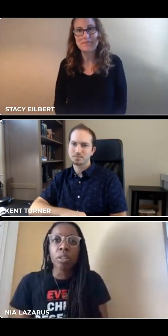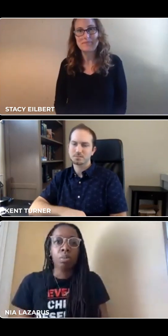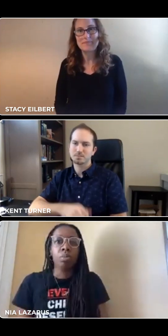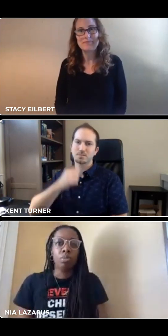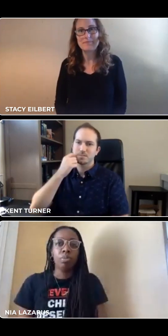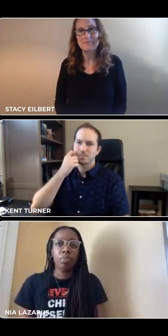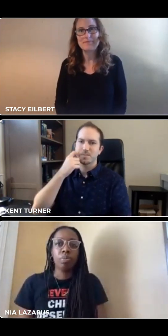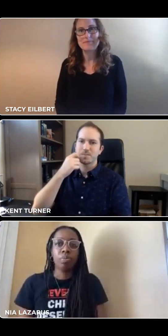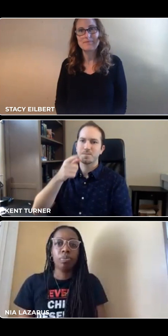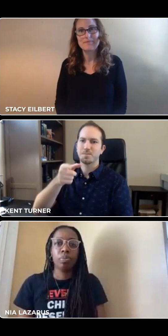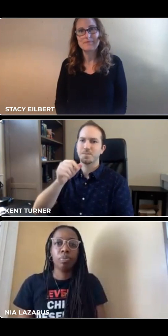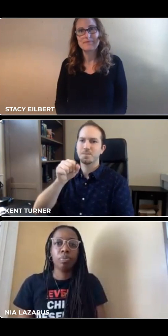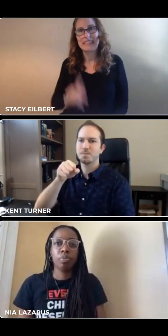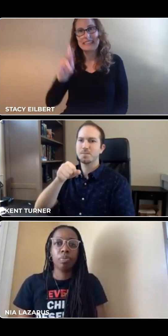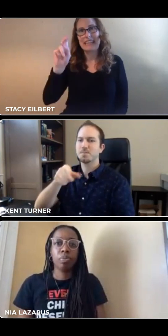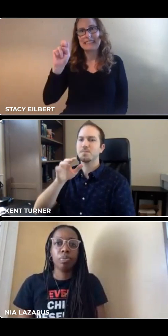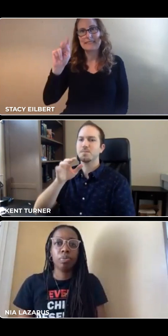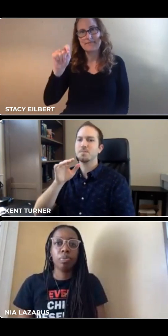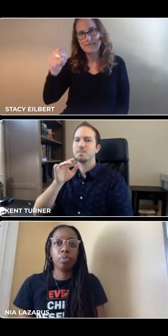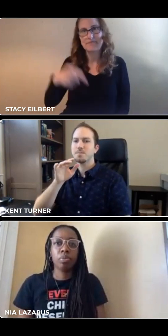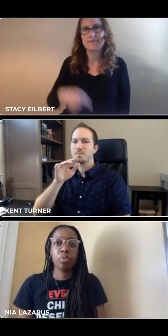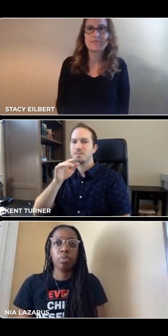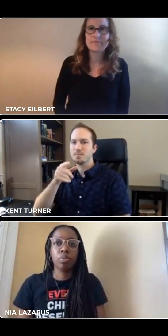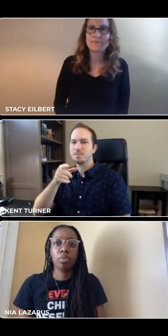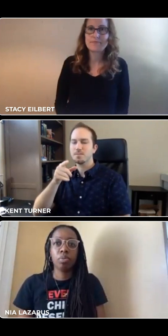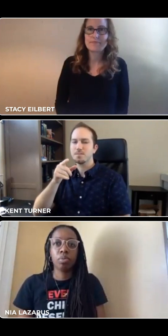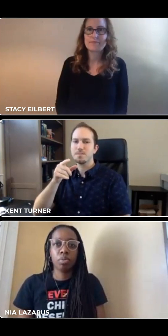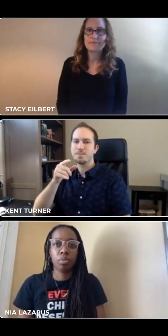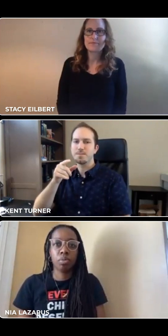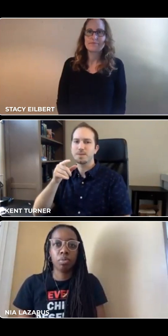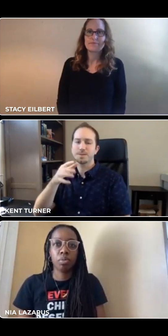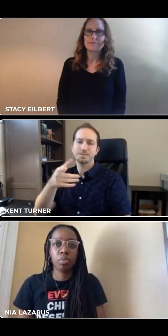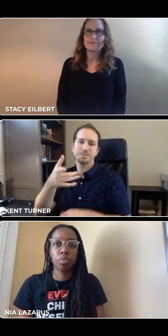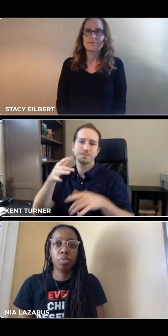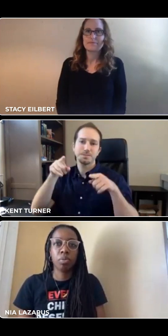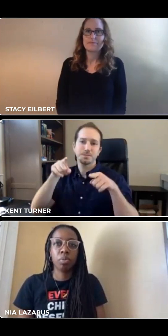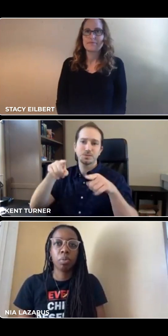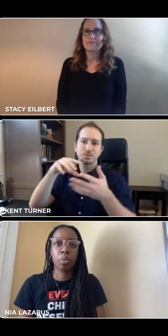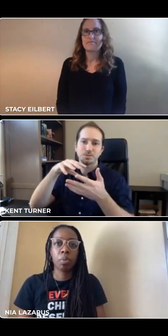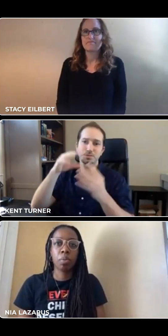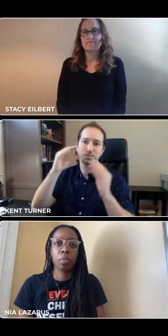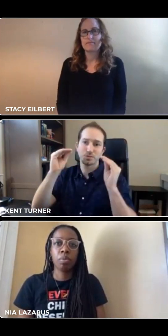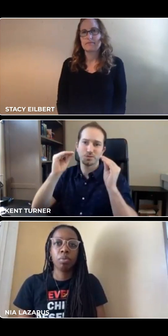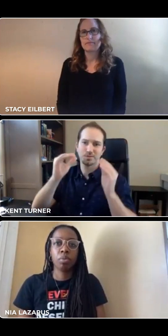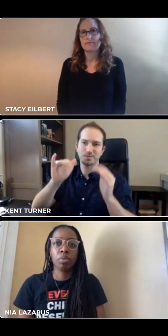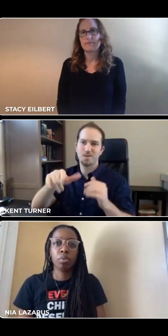at their own leisure. There are pros and cons for both. Can you tell me what your thoughts are, please? Yes, go ahead, Kent.